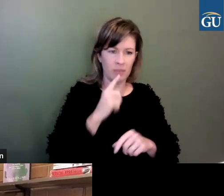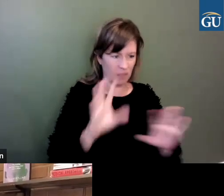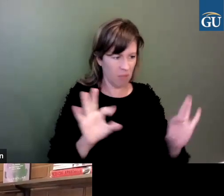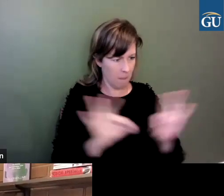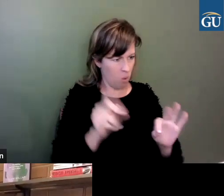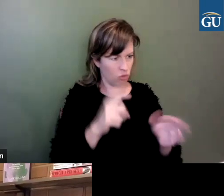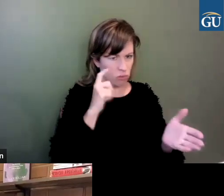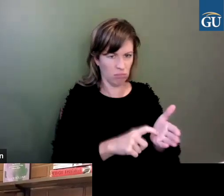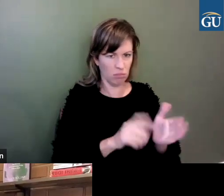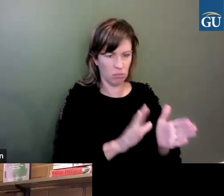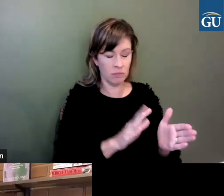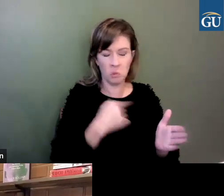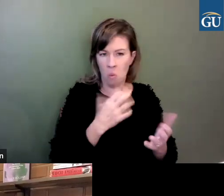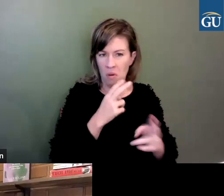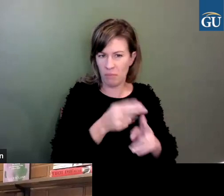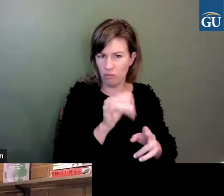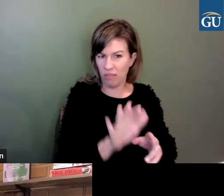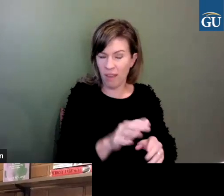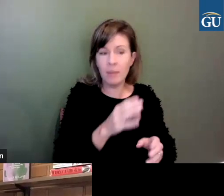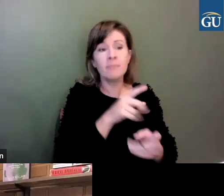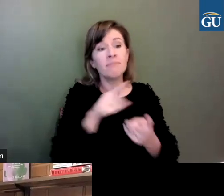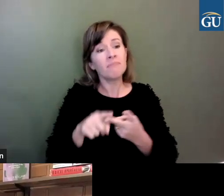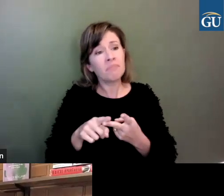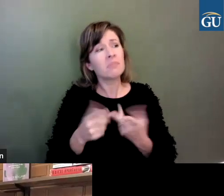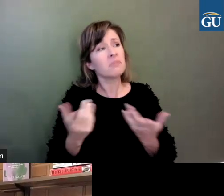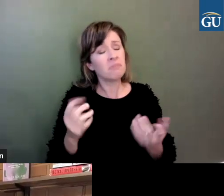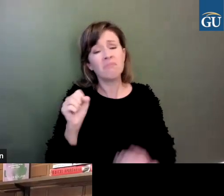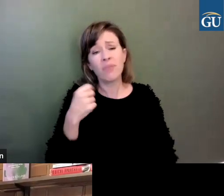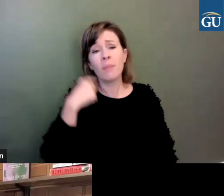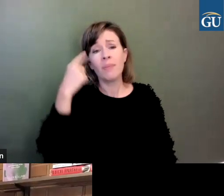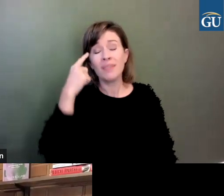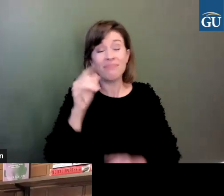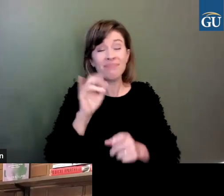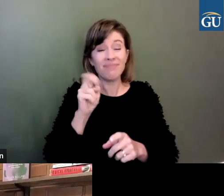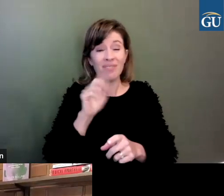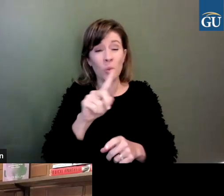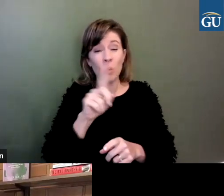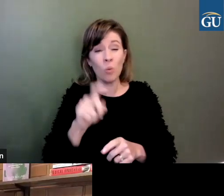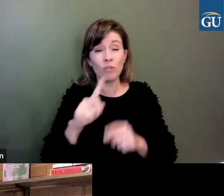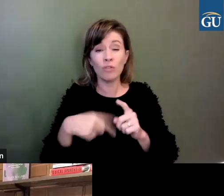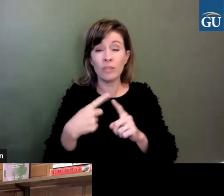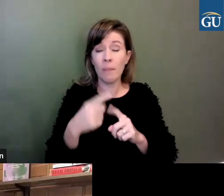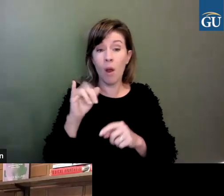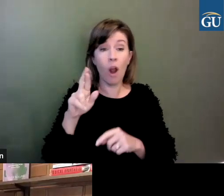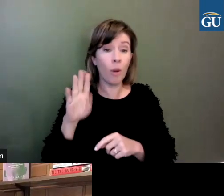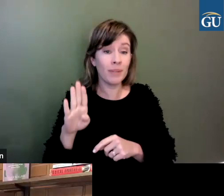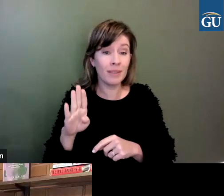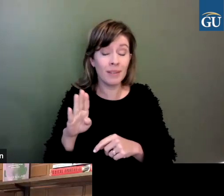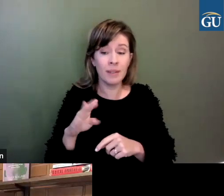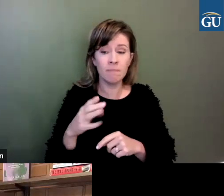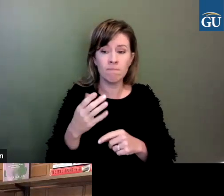acknowledge that. And also, yeah, I think even that question around the IRB, it always raises a question